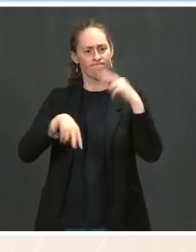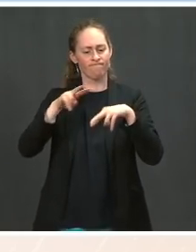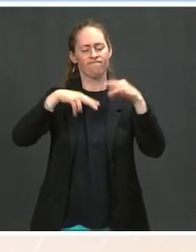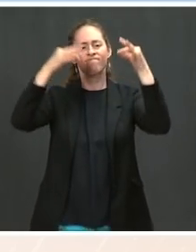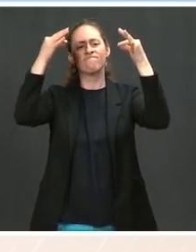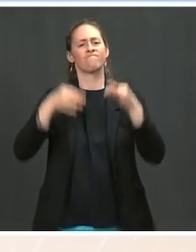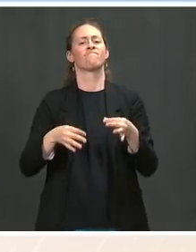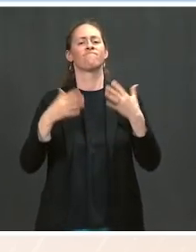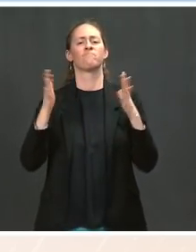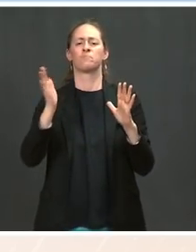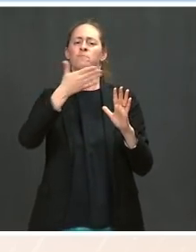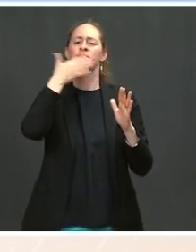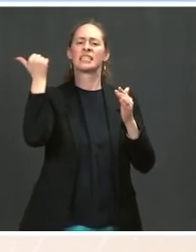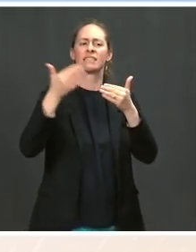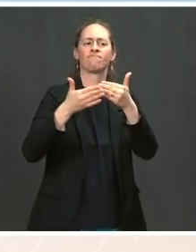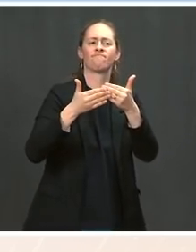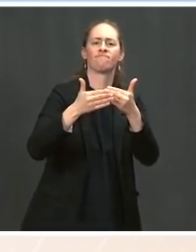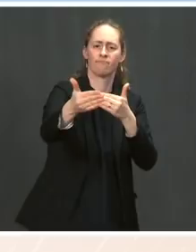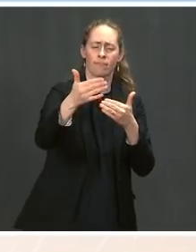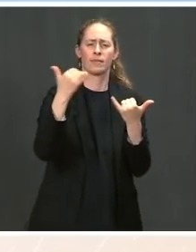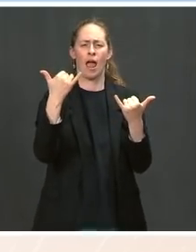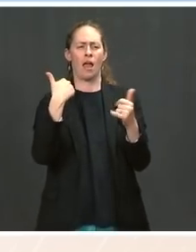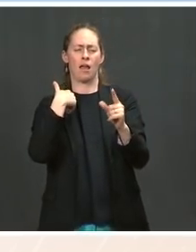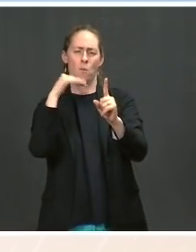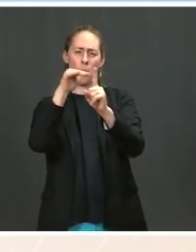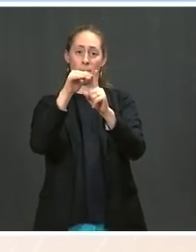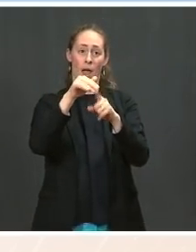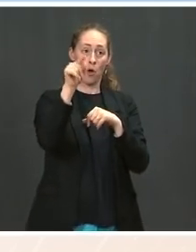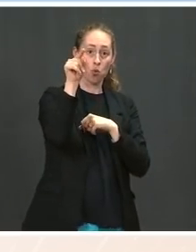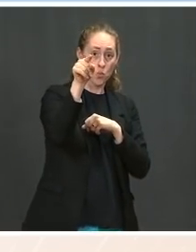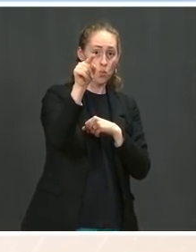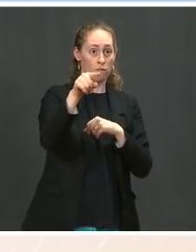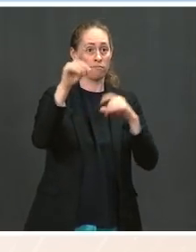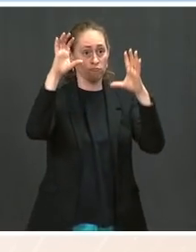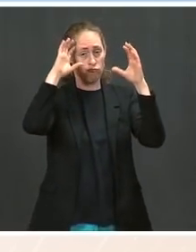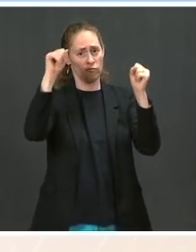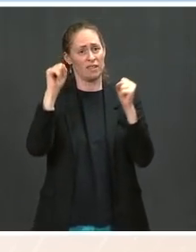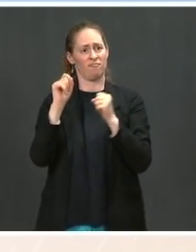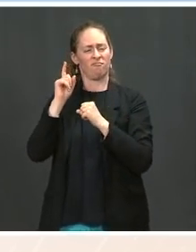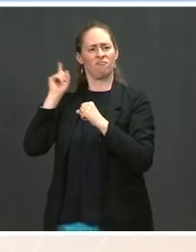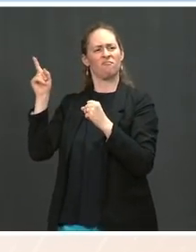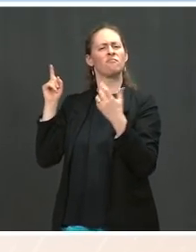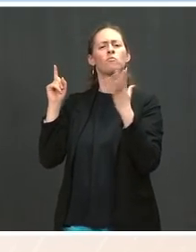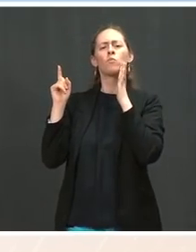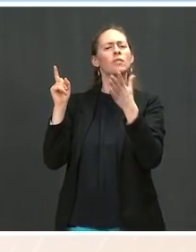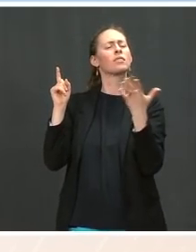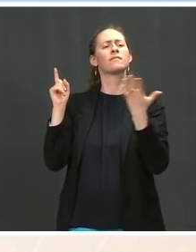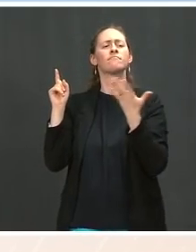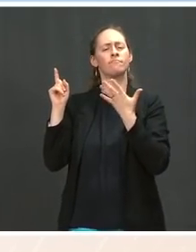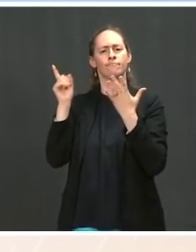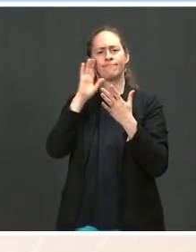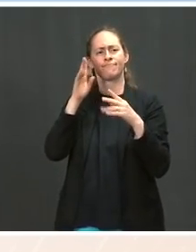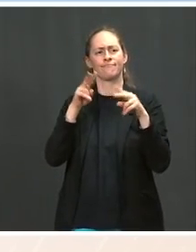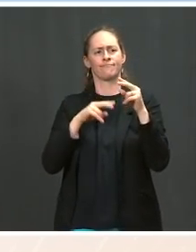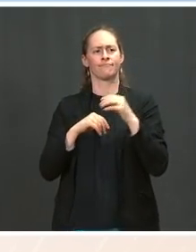I will remind everyone that he has been someone who has long viewed our -- the -- he opposed the surge in Afghanistan.